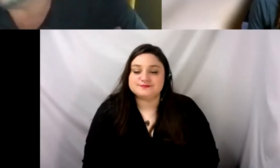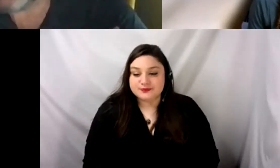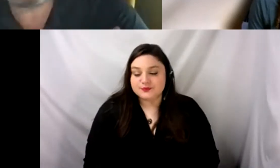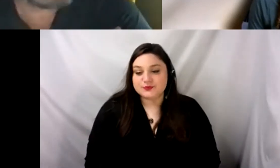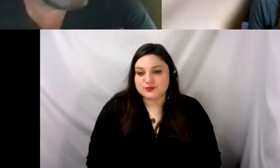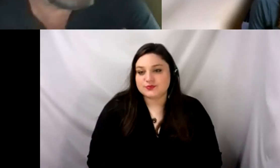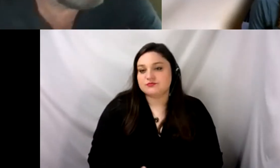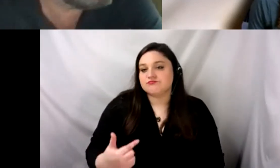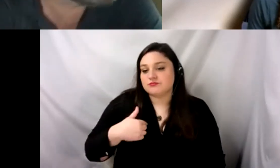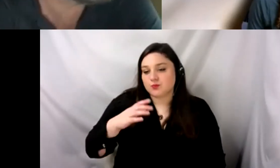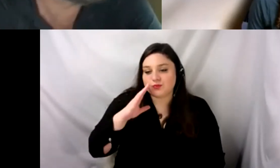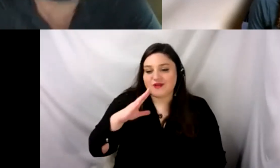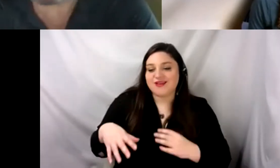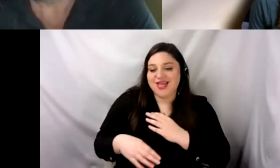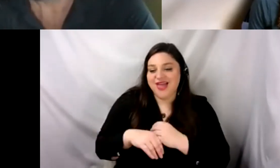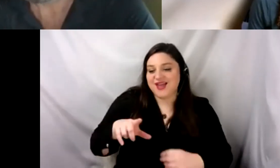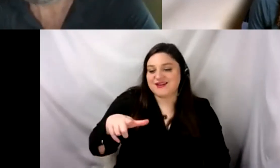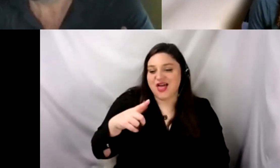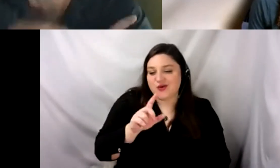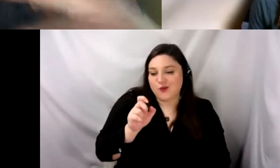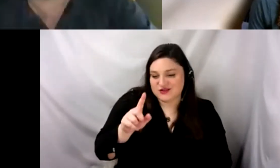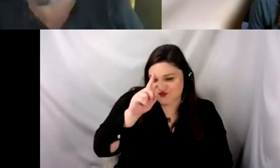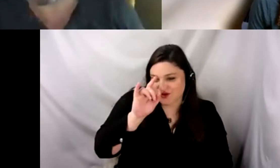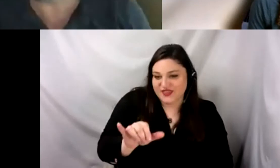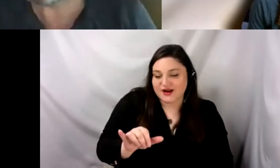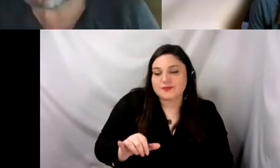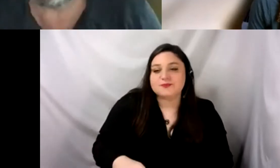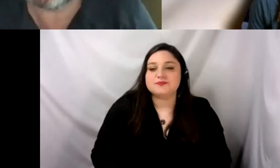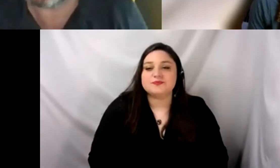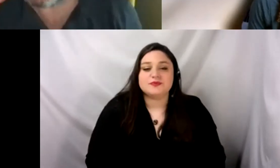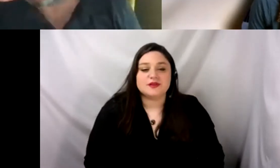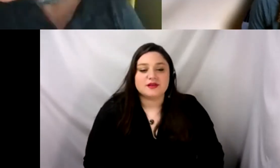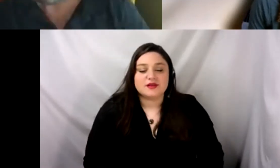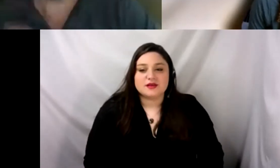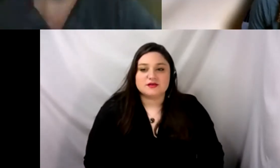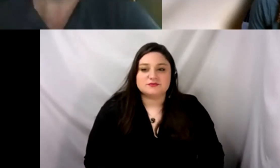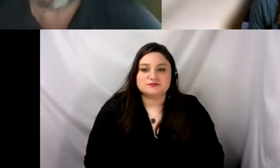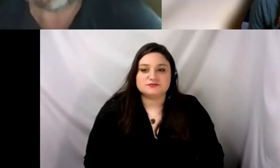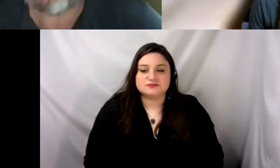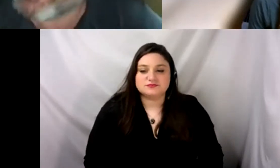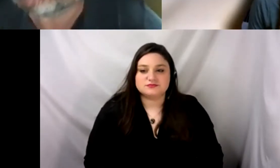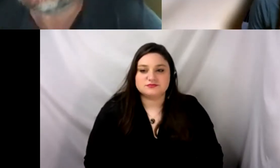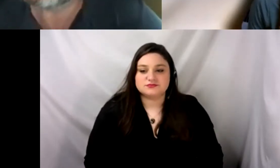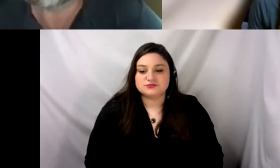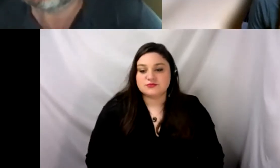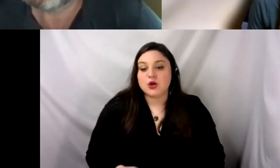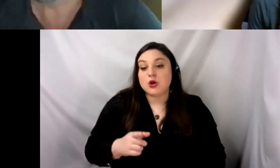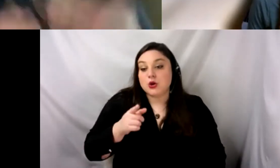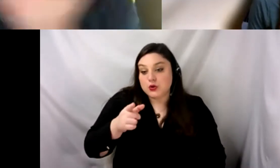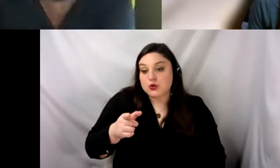ago. You may suffer a decrease of audiences because you are turning people away.